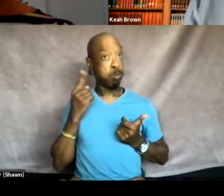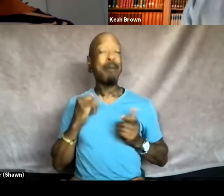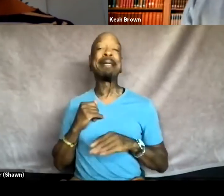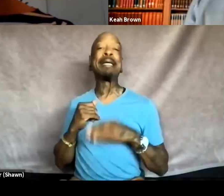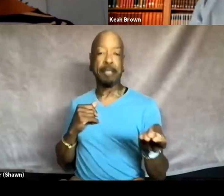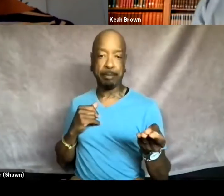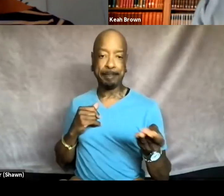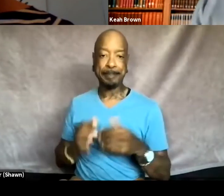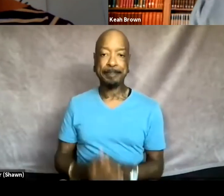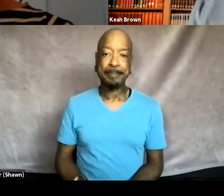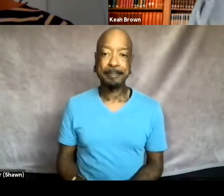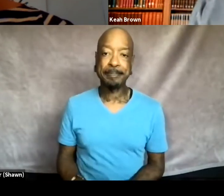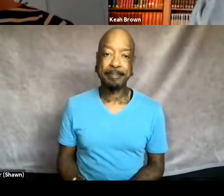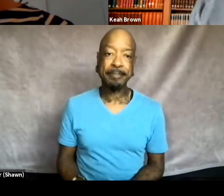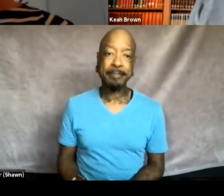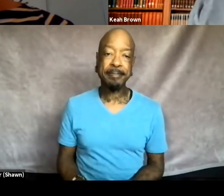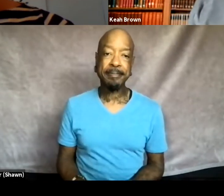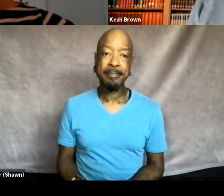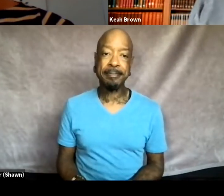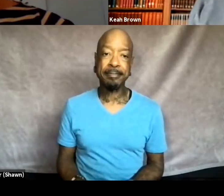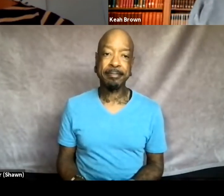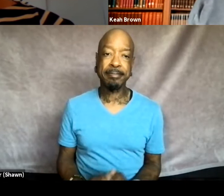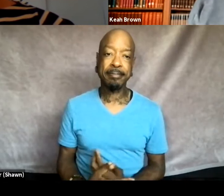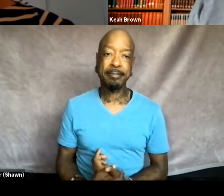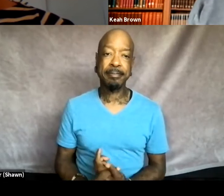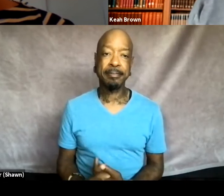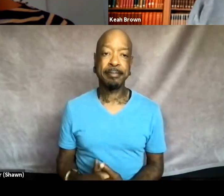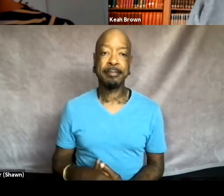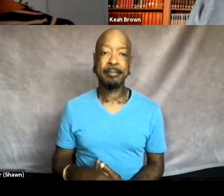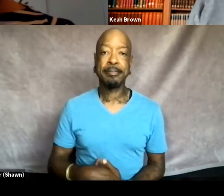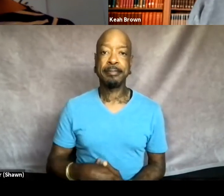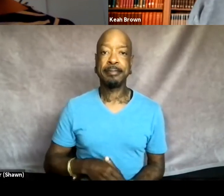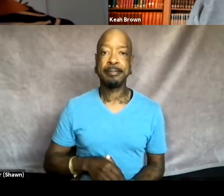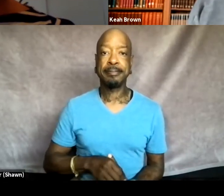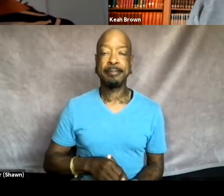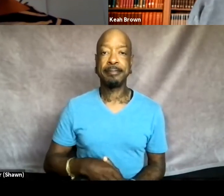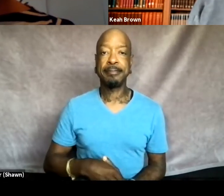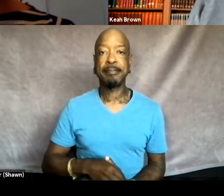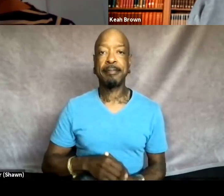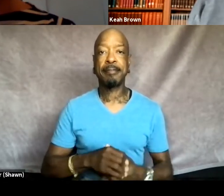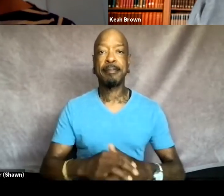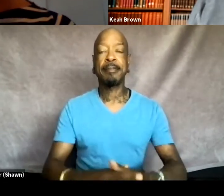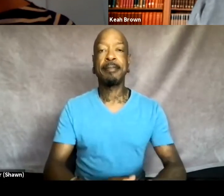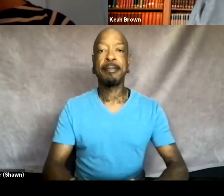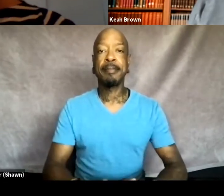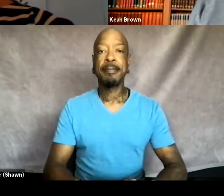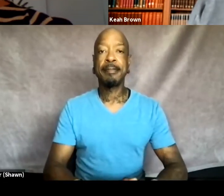Nicole Redding (she/her): classic I'm muted.